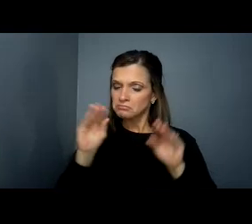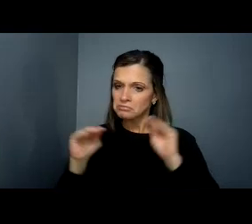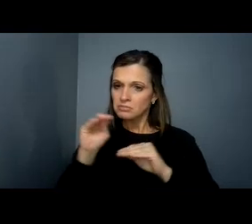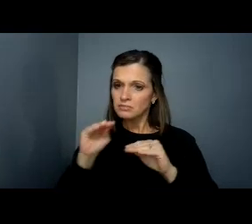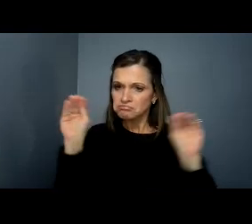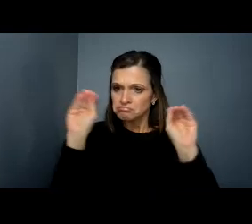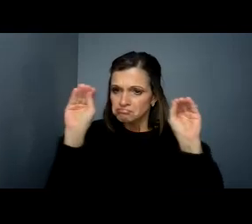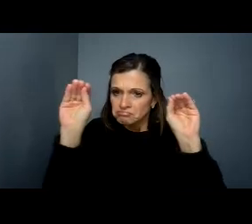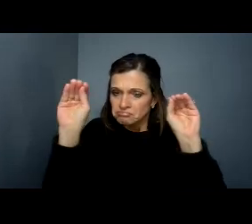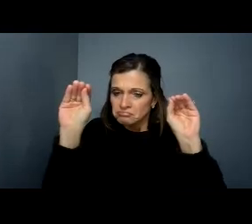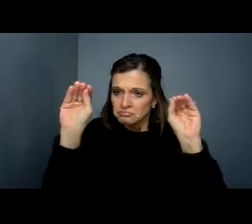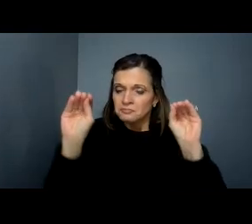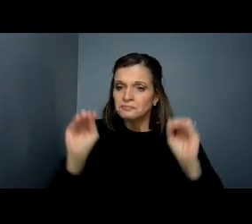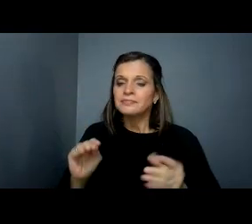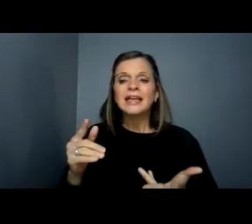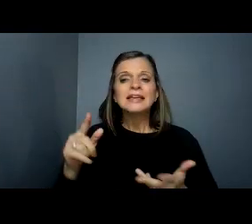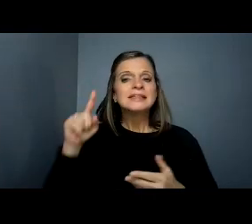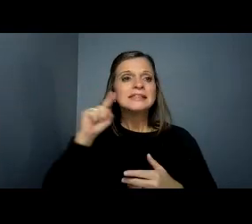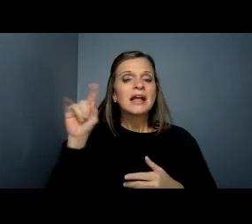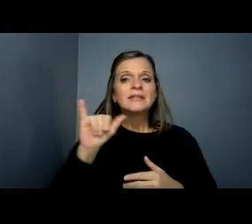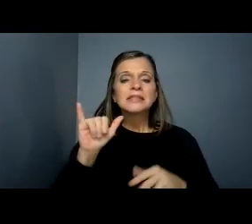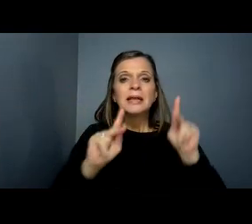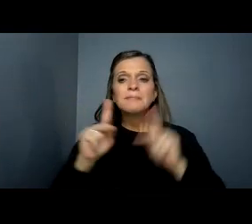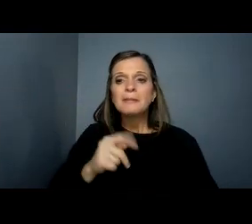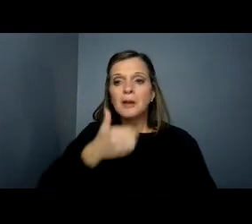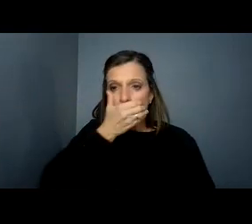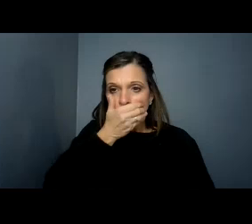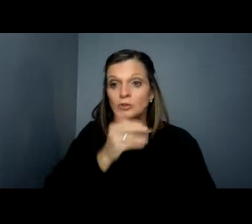It's like Peter Piper like this right here. They can truly hear me.